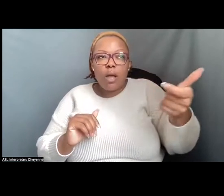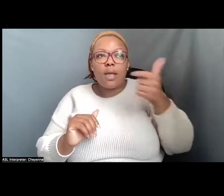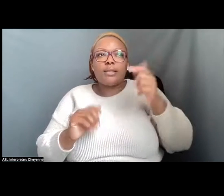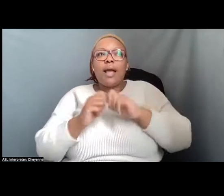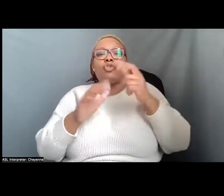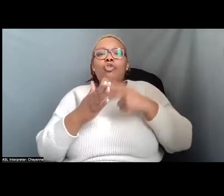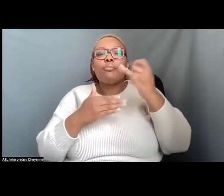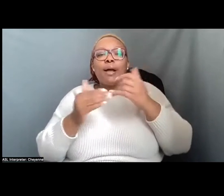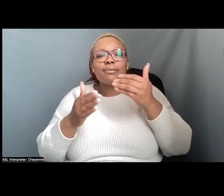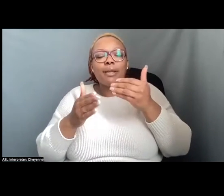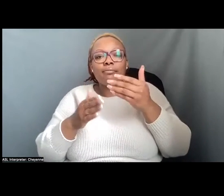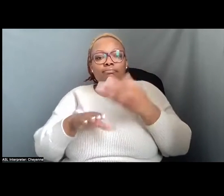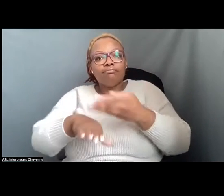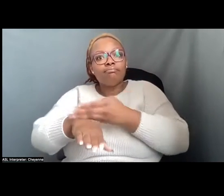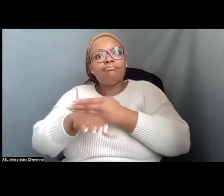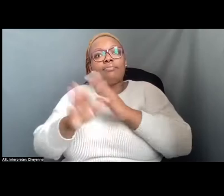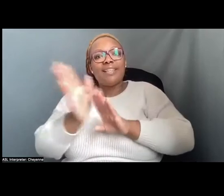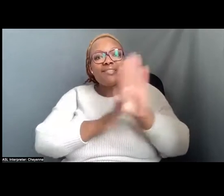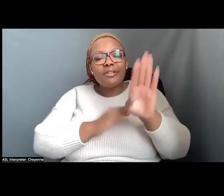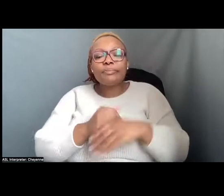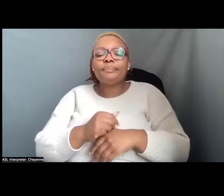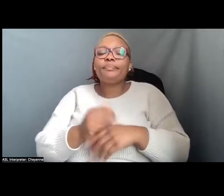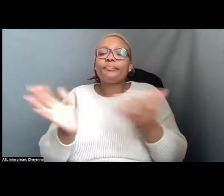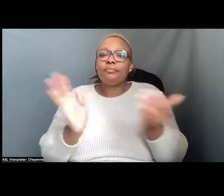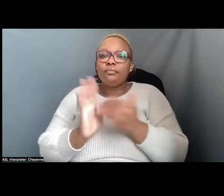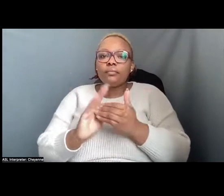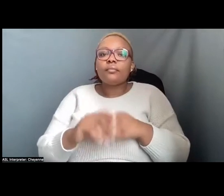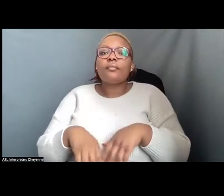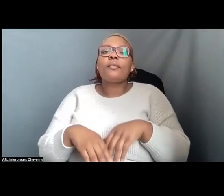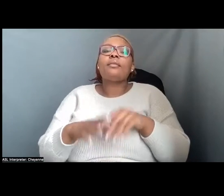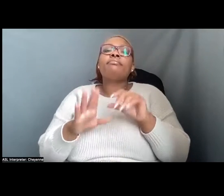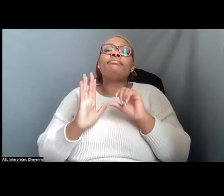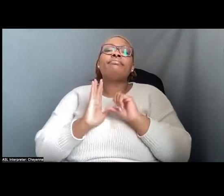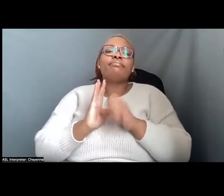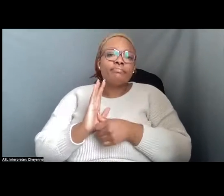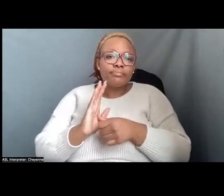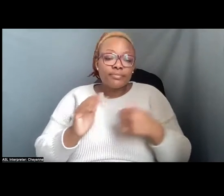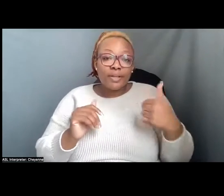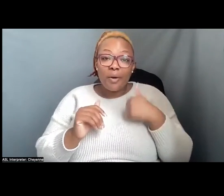Again, I just want to emphasize that we're really opening everything up this year more